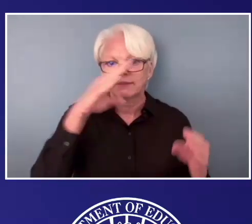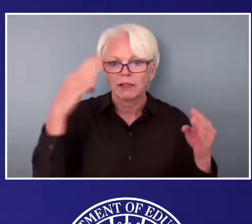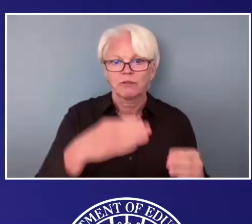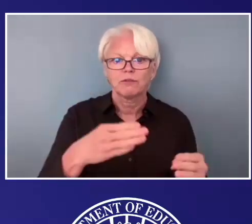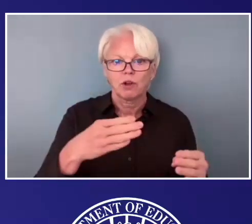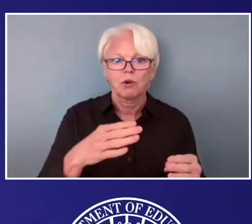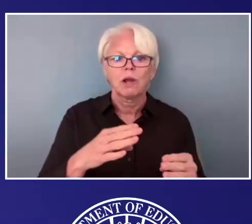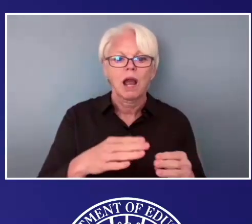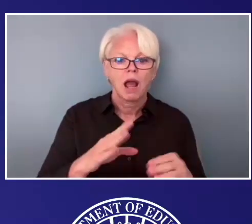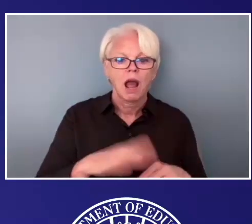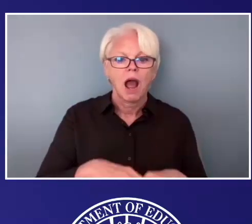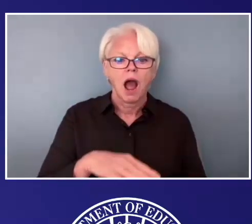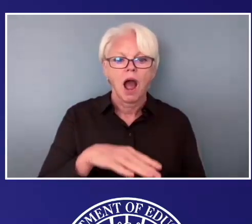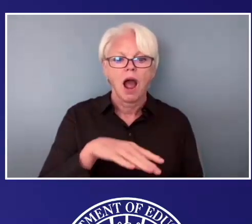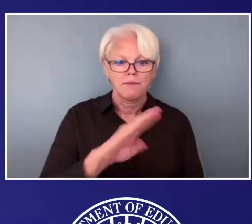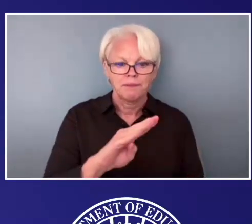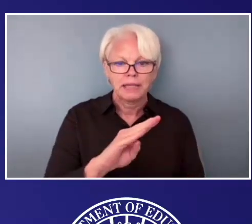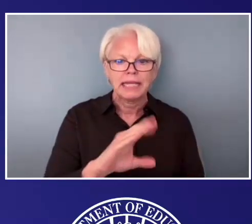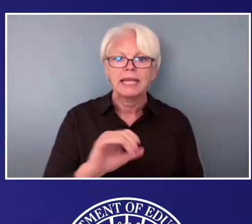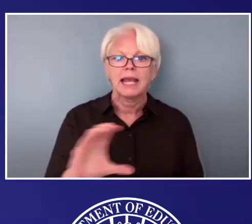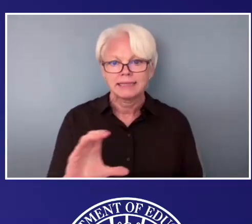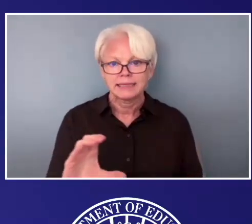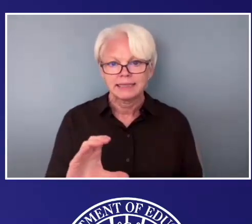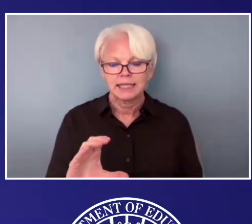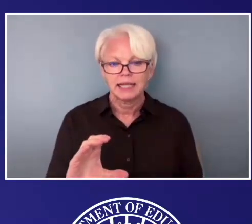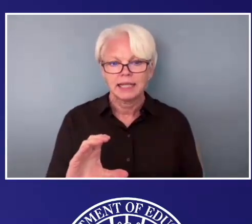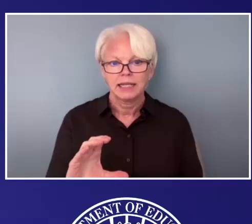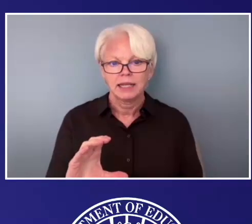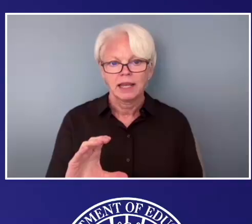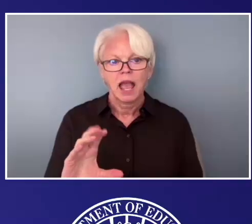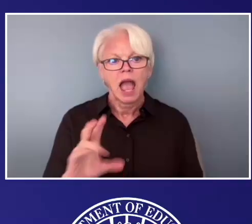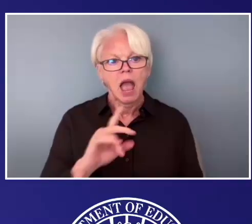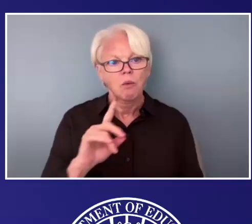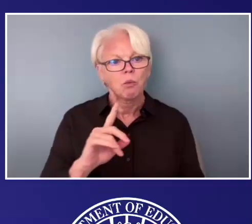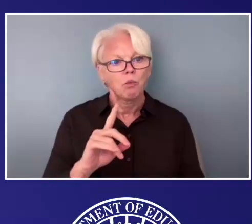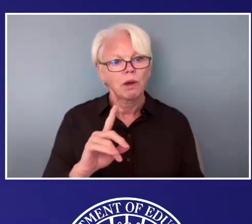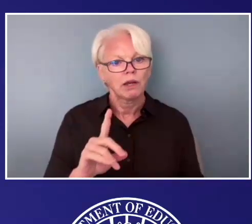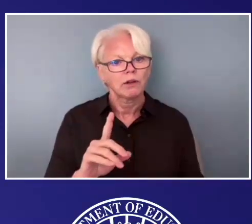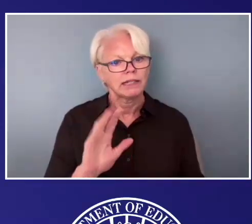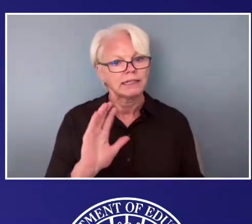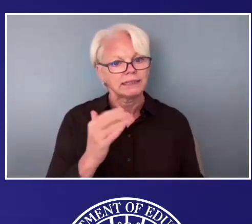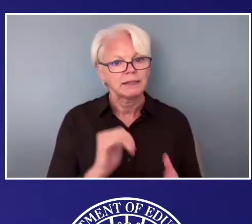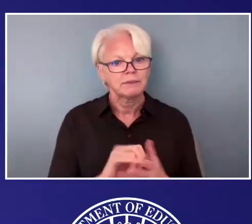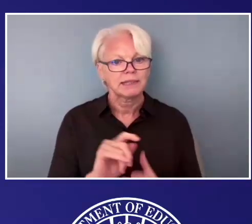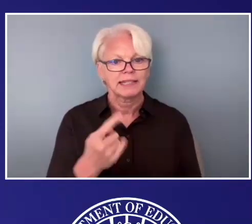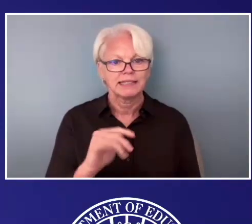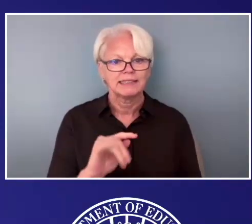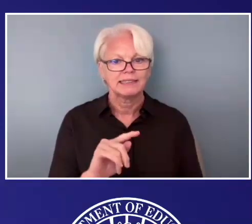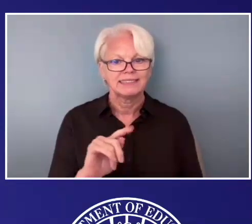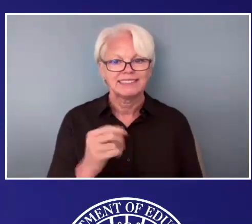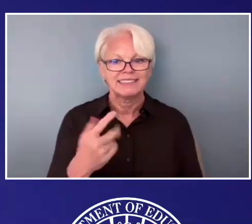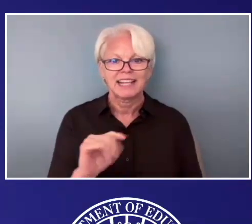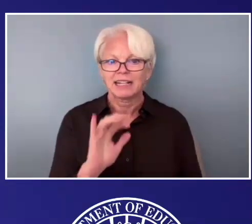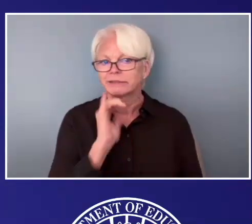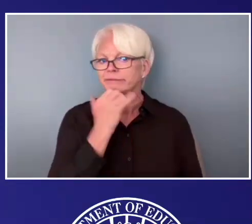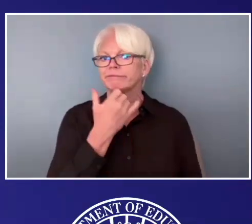(c), and the points at which it appears that the text may have inadvertently excluded some direct consolidation loan